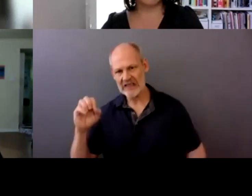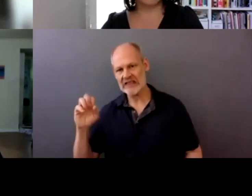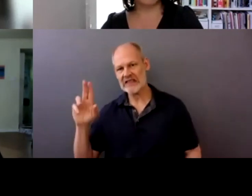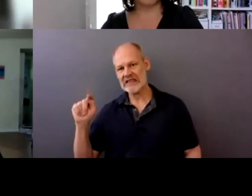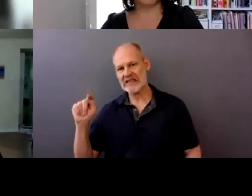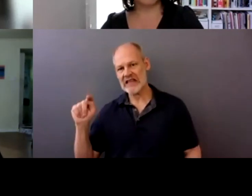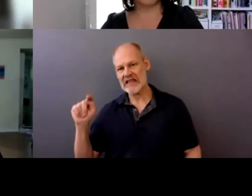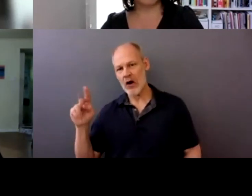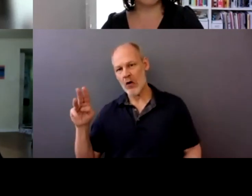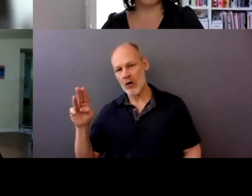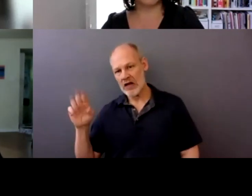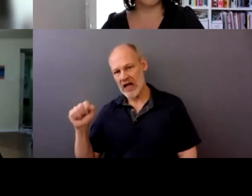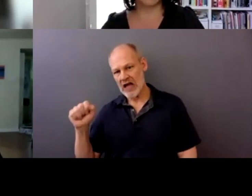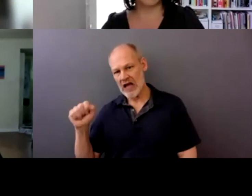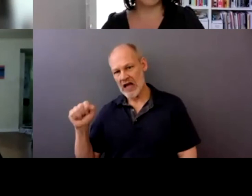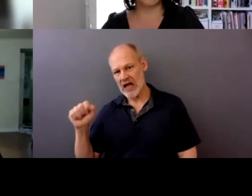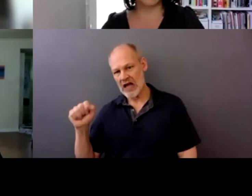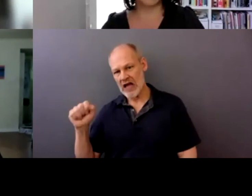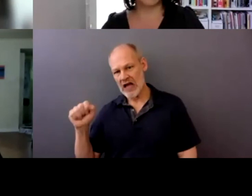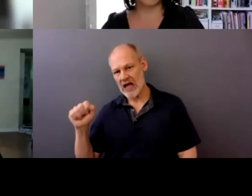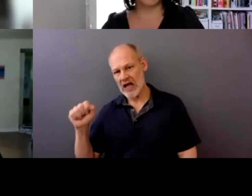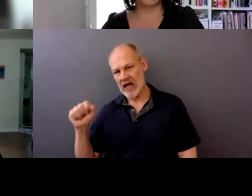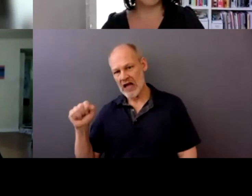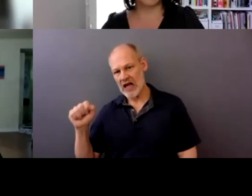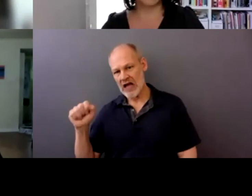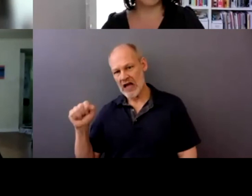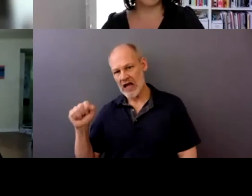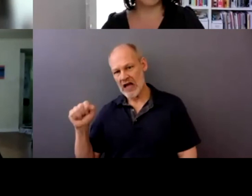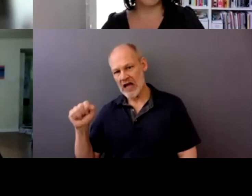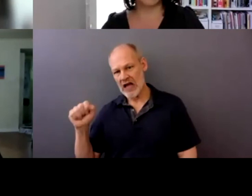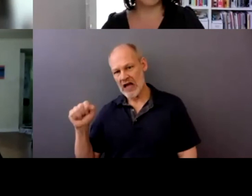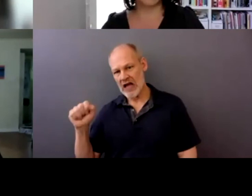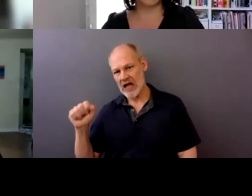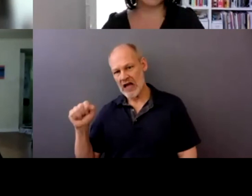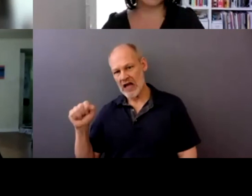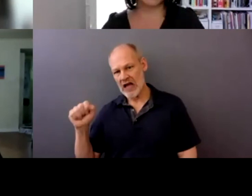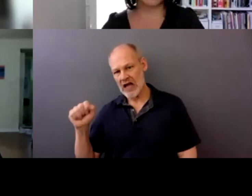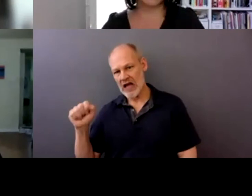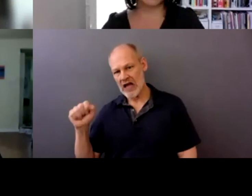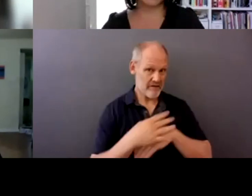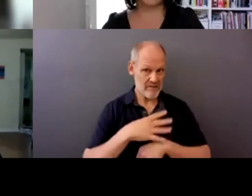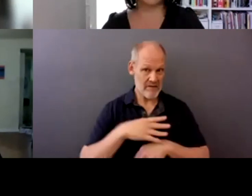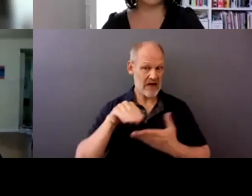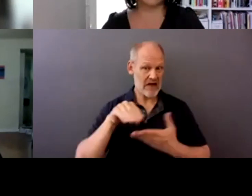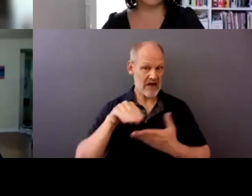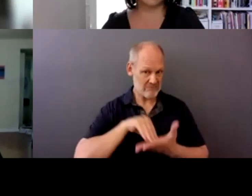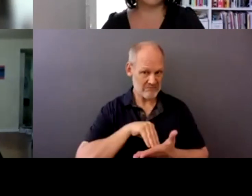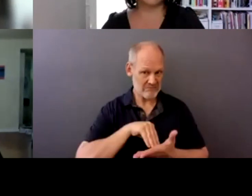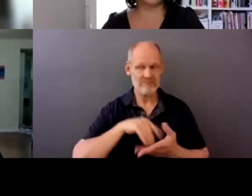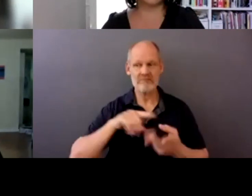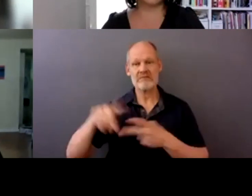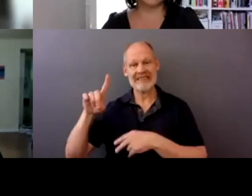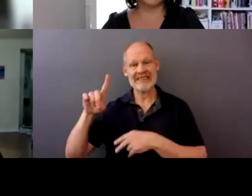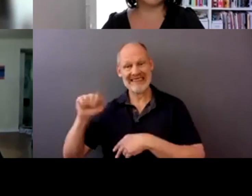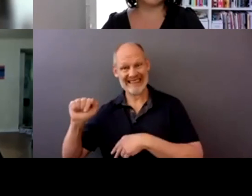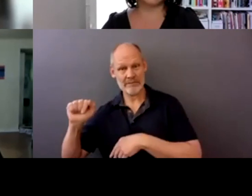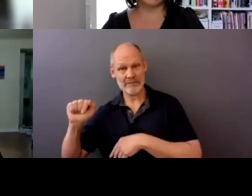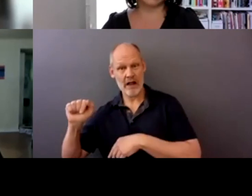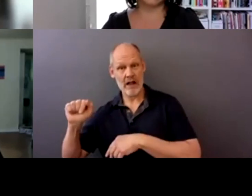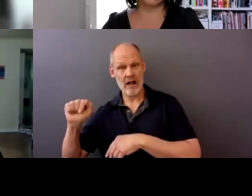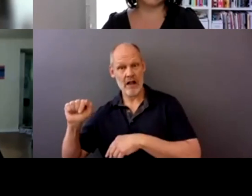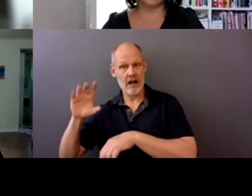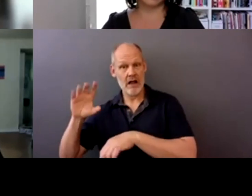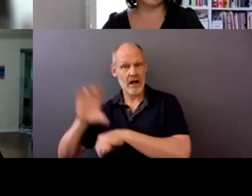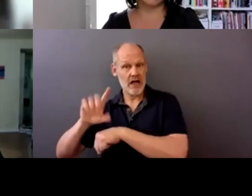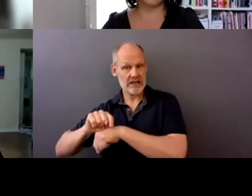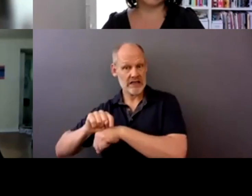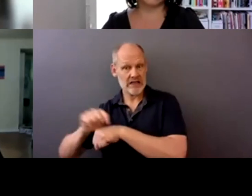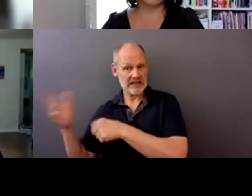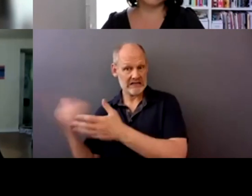advisory council from our disability consultants and our guests that come on grounds. So we hope to